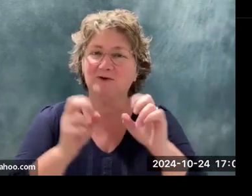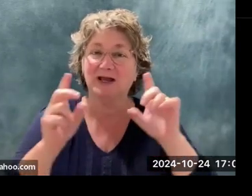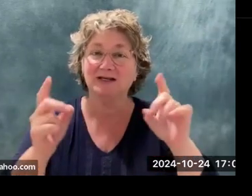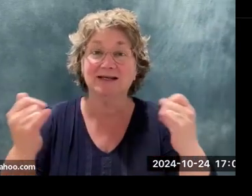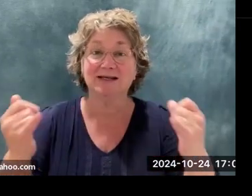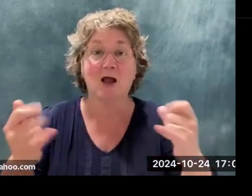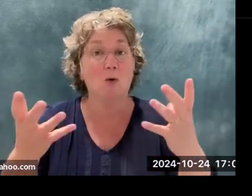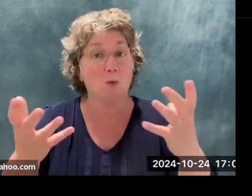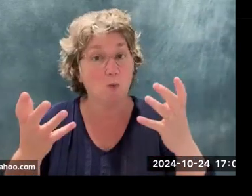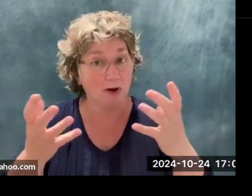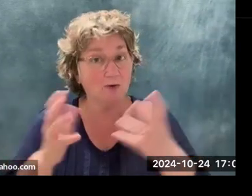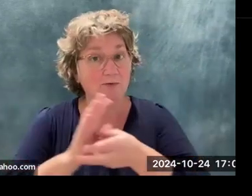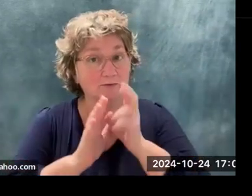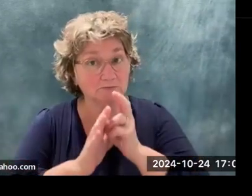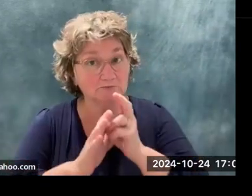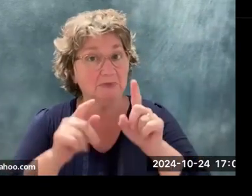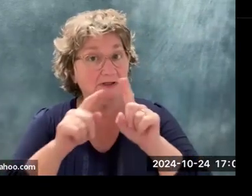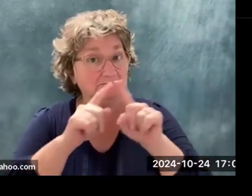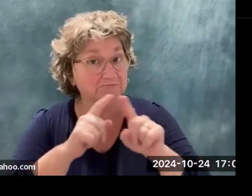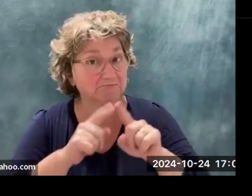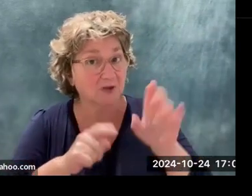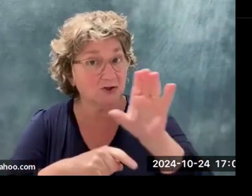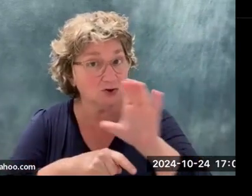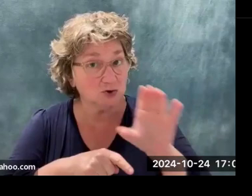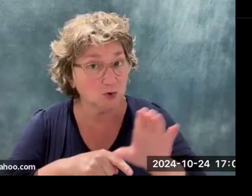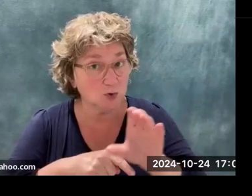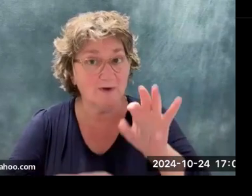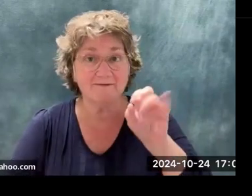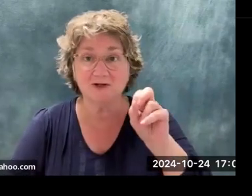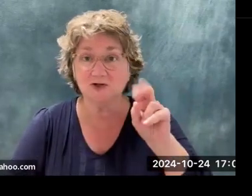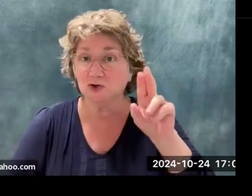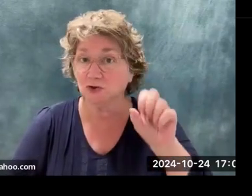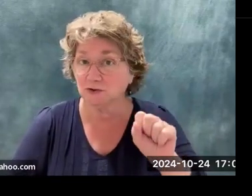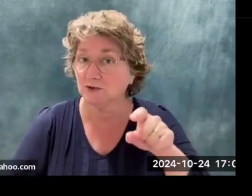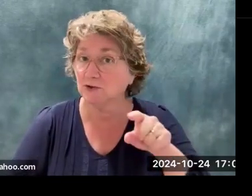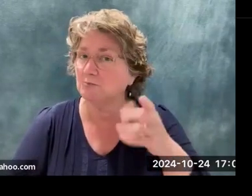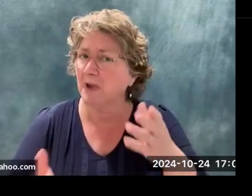our Zoom features, and you might be familiar with a lot of them, but there are a few new ones